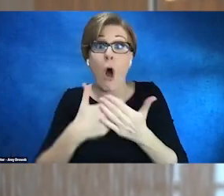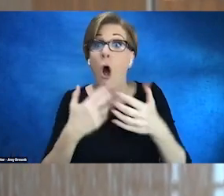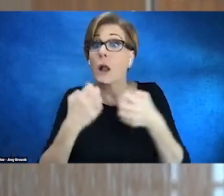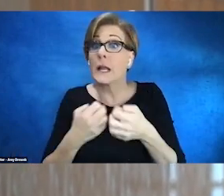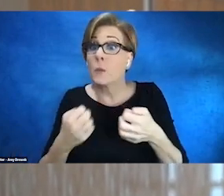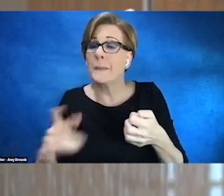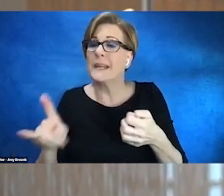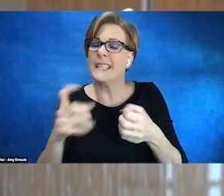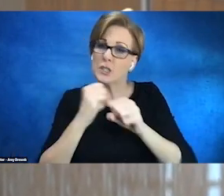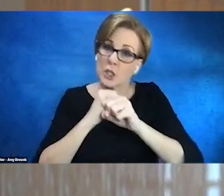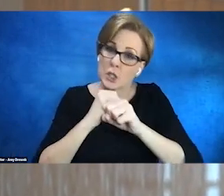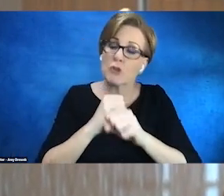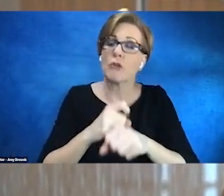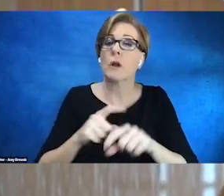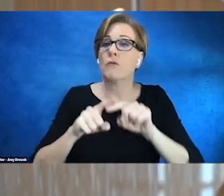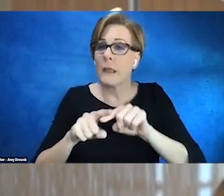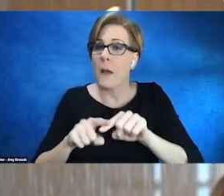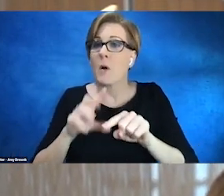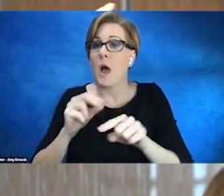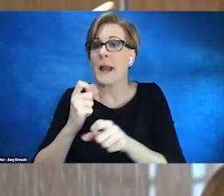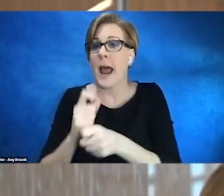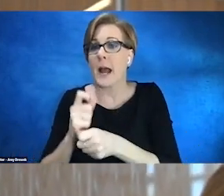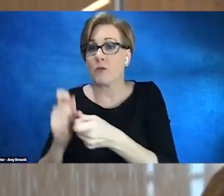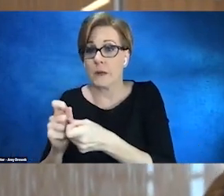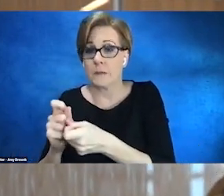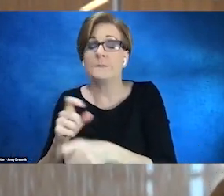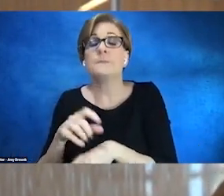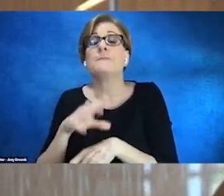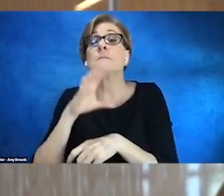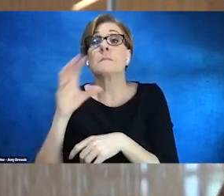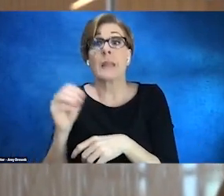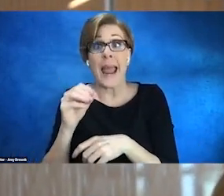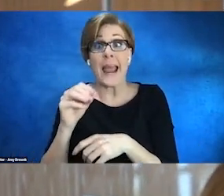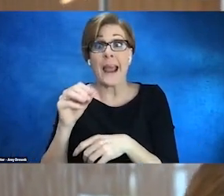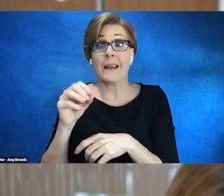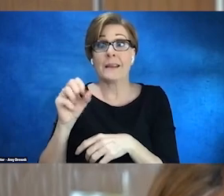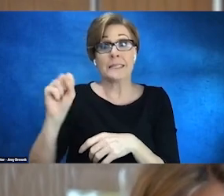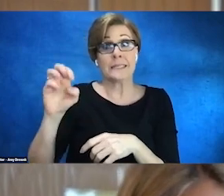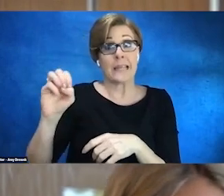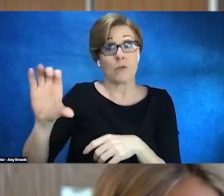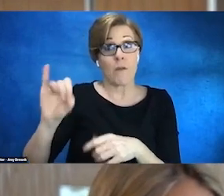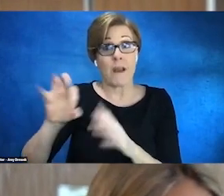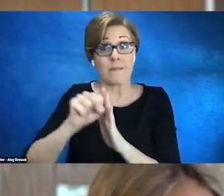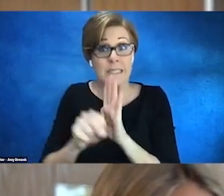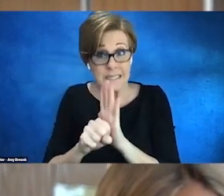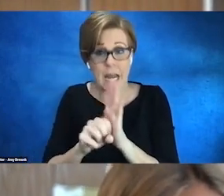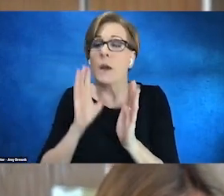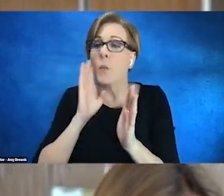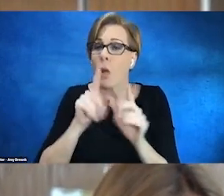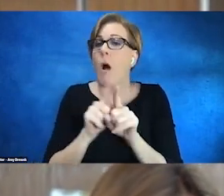being secure reliable and accurate the Secretary of State also then performs a certification of